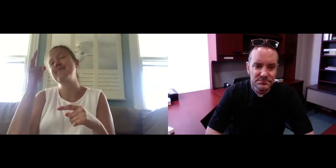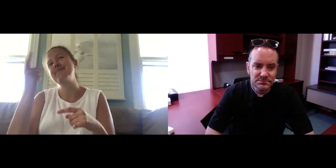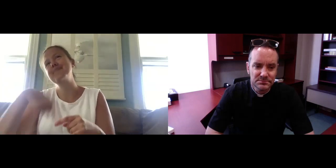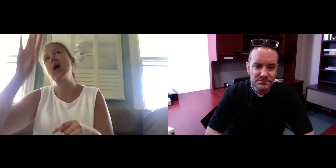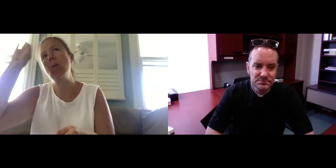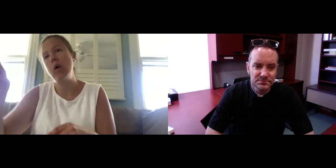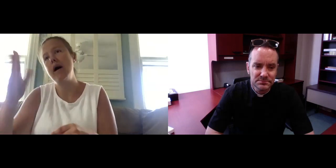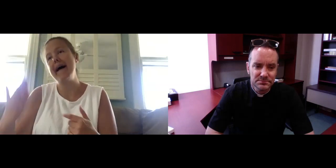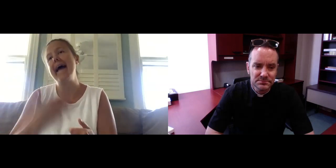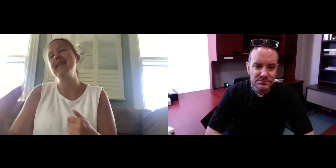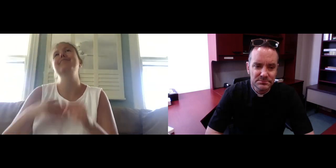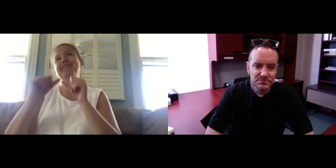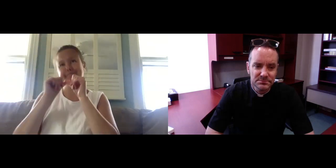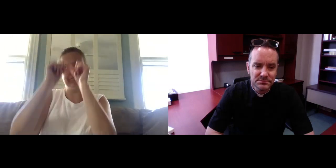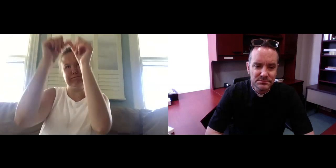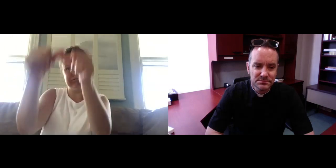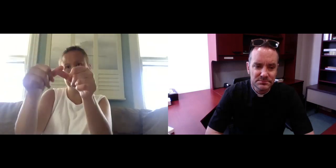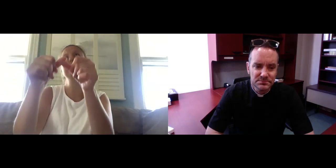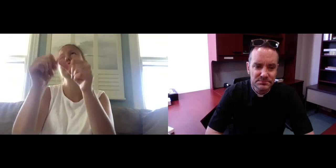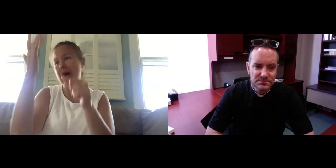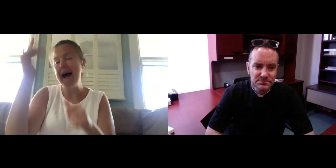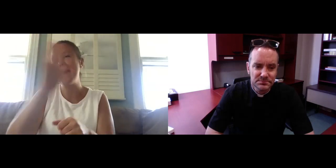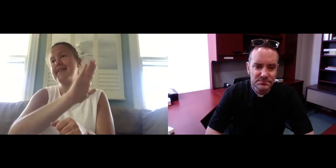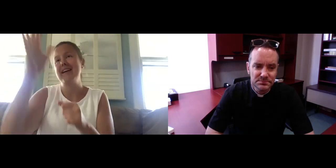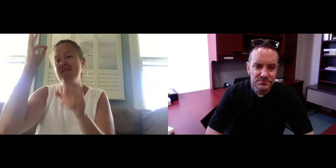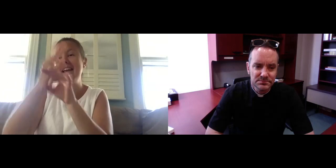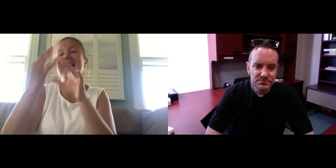believed in Jesus then no matter what happens they would have happiness that